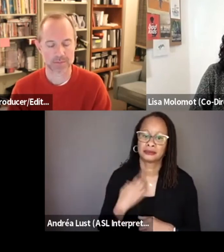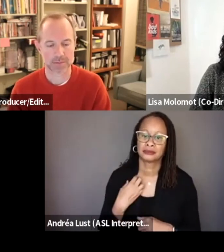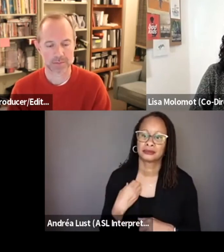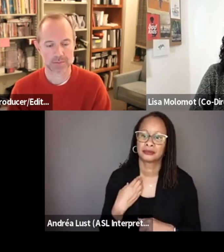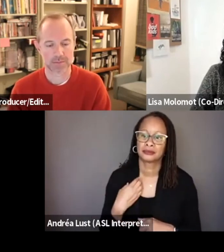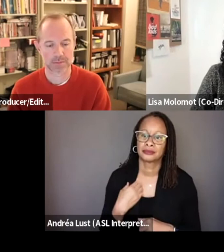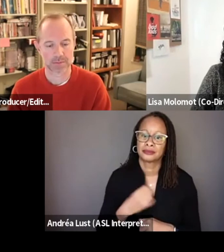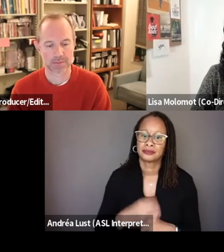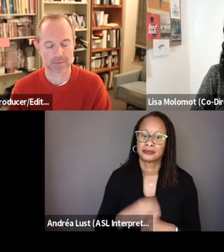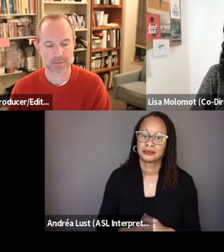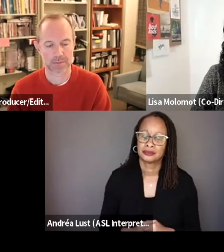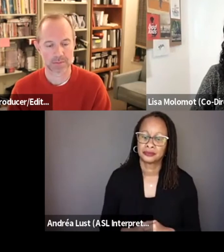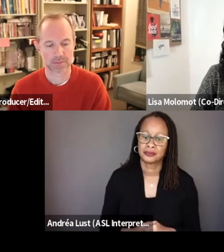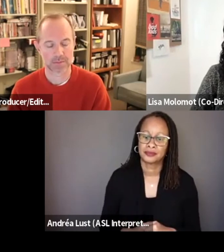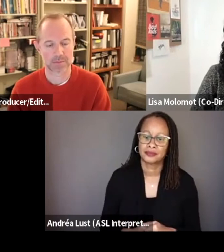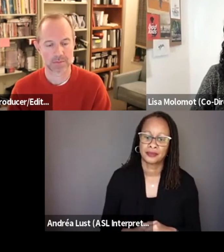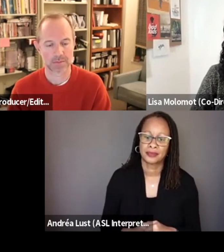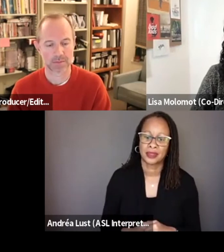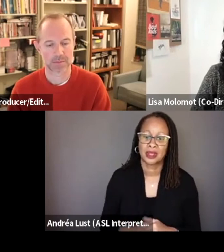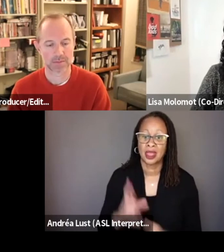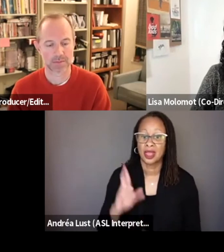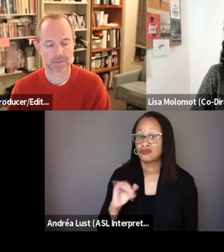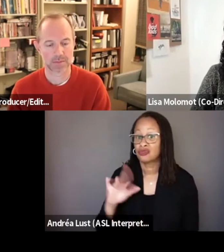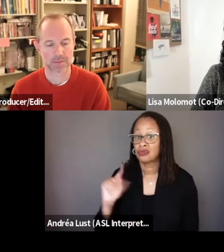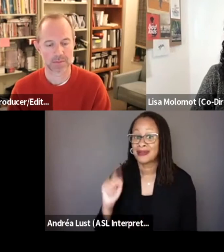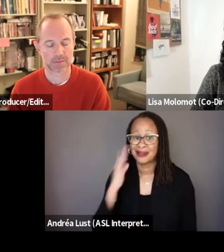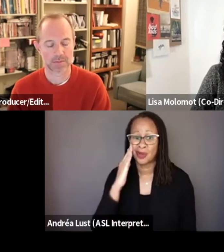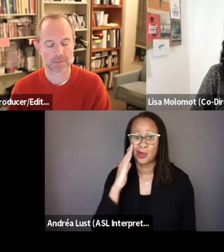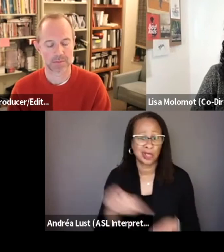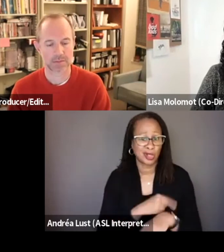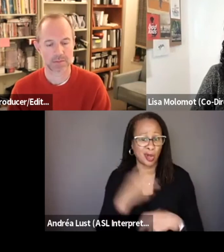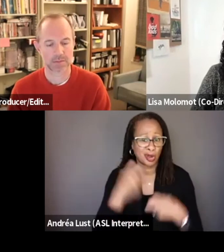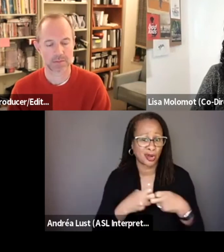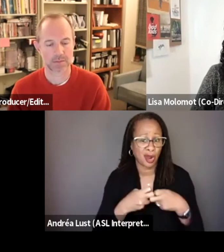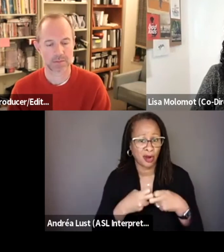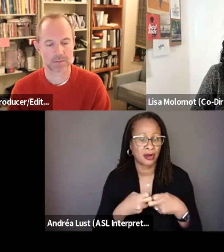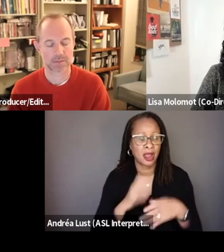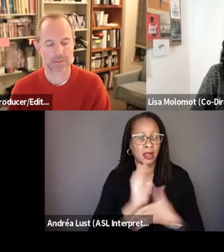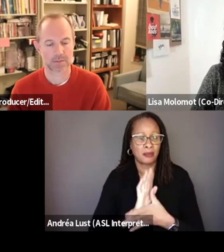I know this is a long and hard movie to make, but if you were to make a part two of this movie,